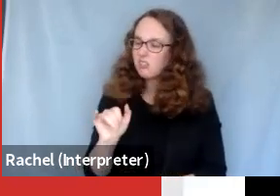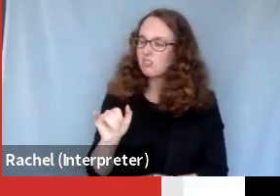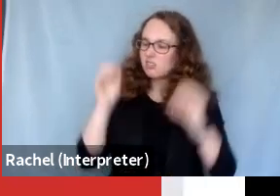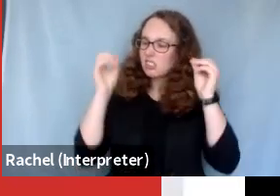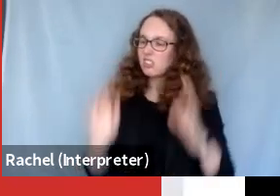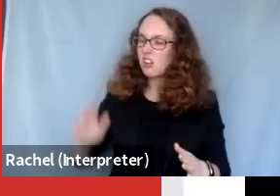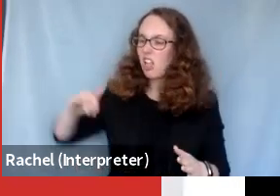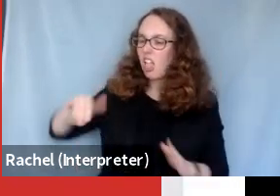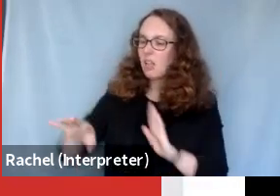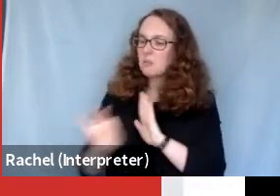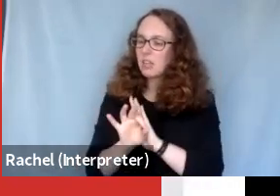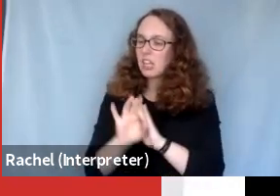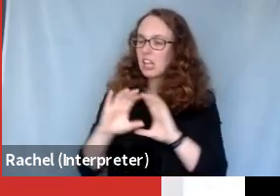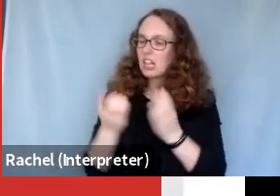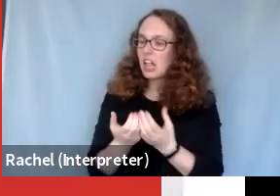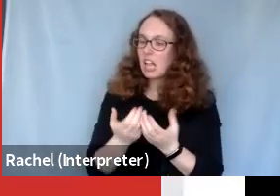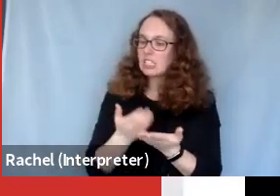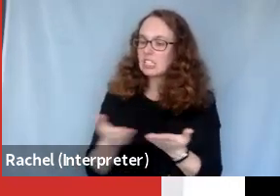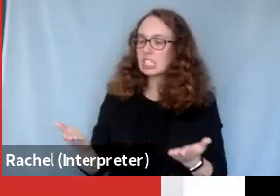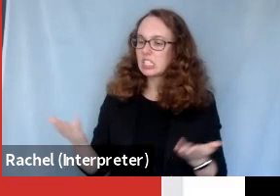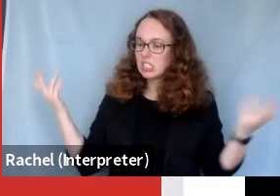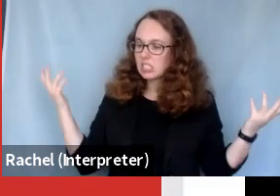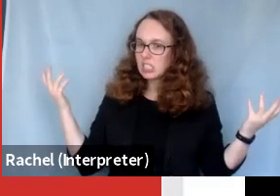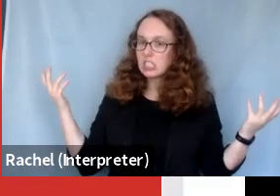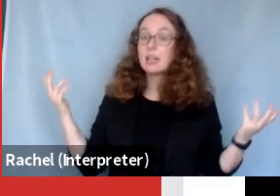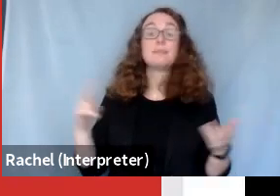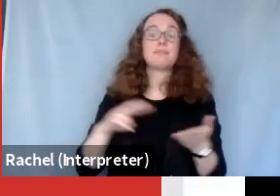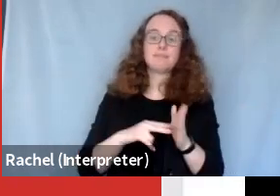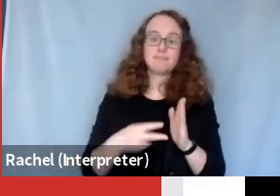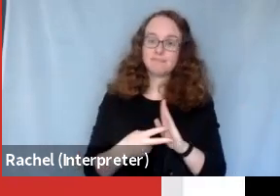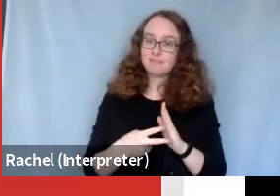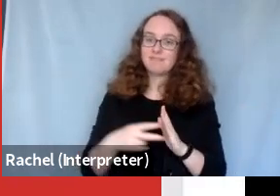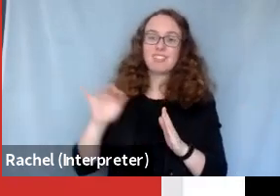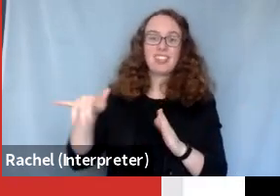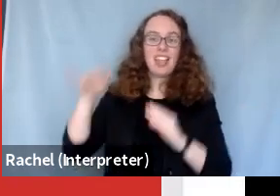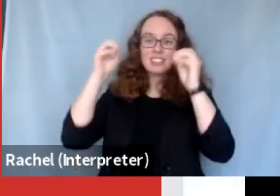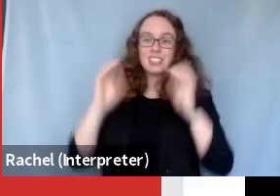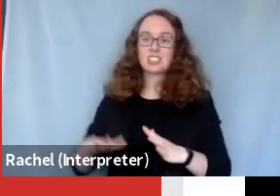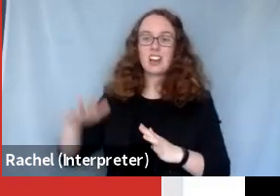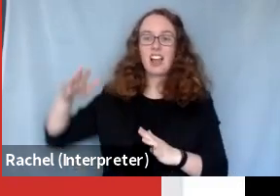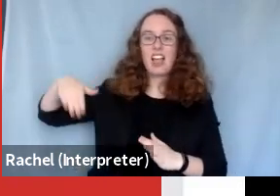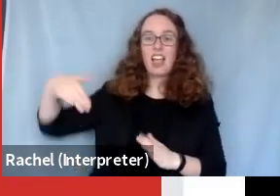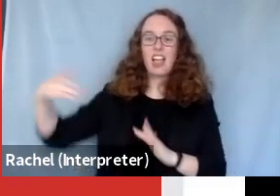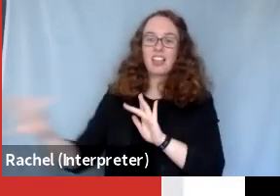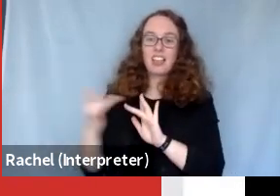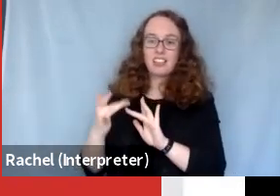chosen course materials yet, that means we haven't heard from that instructor yet. We've been chasing everybody down and